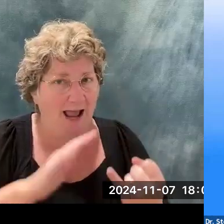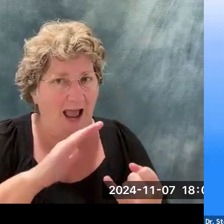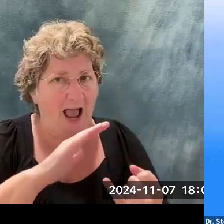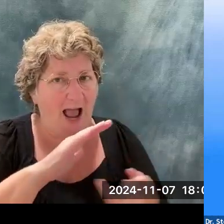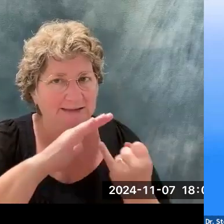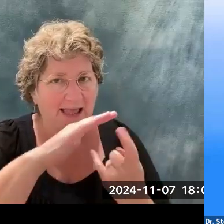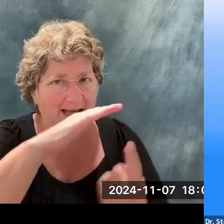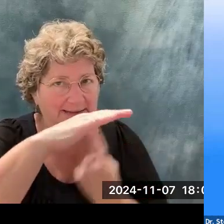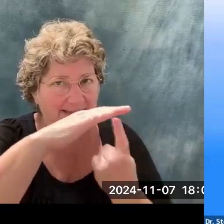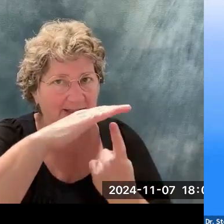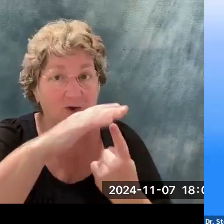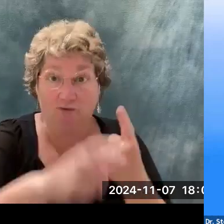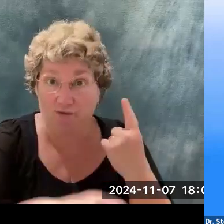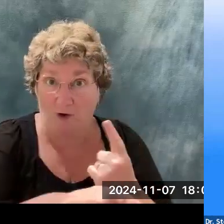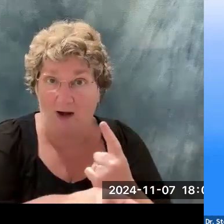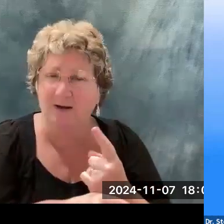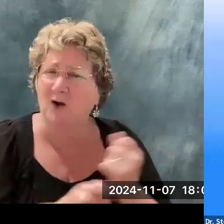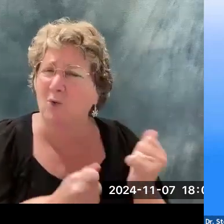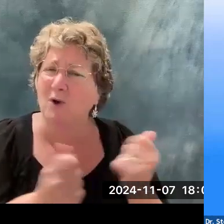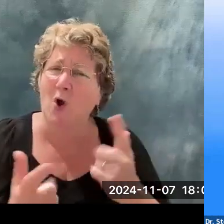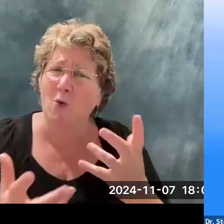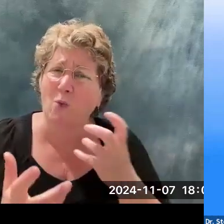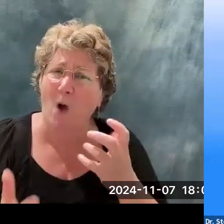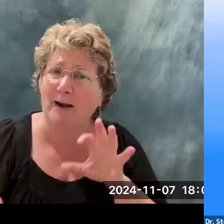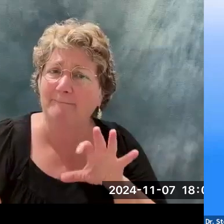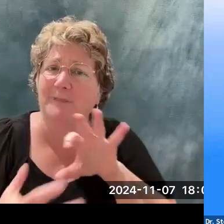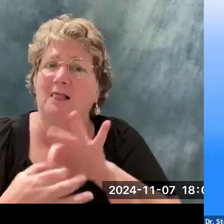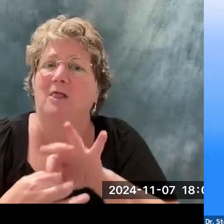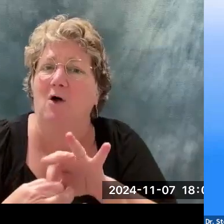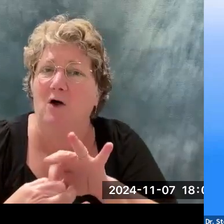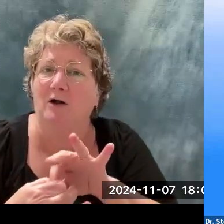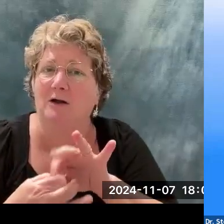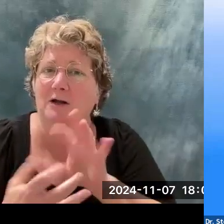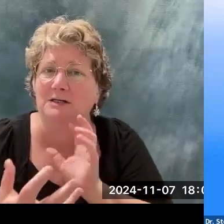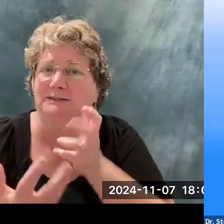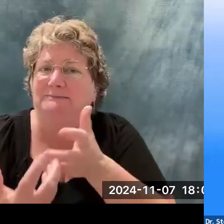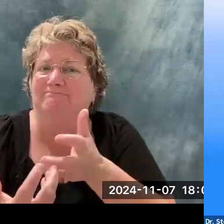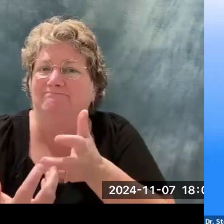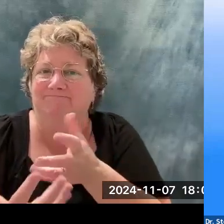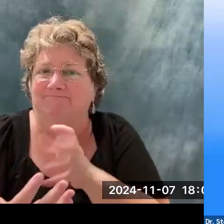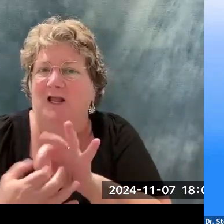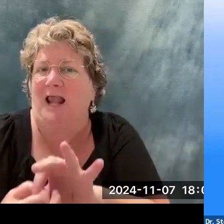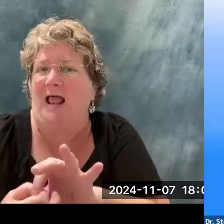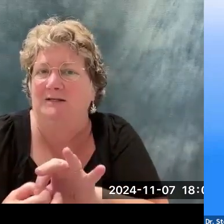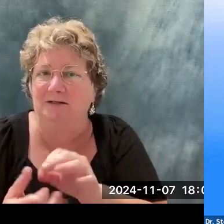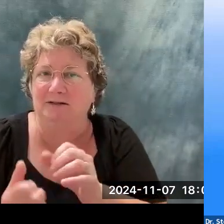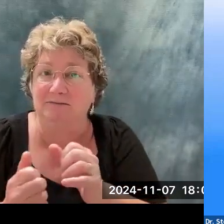somewhere. Kids, adults, adolescents, adolescents especially want to belong, right? And so a lot of